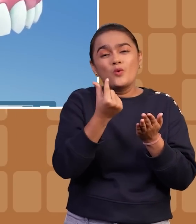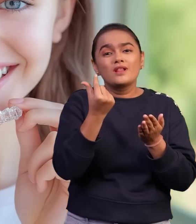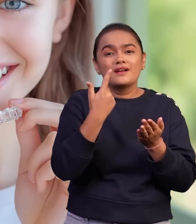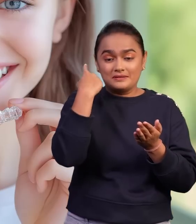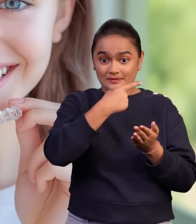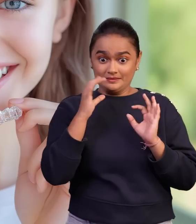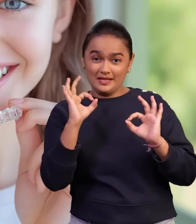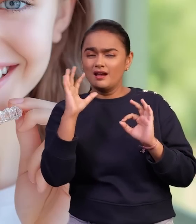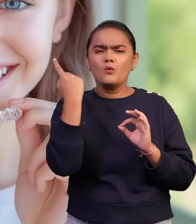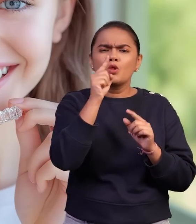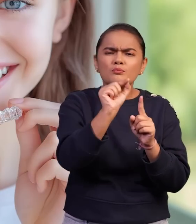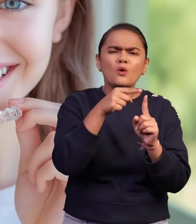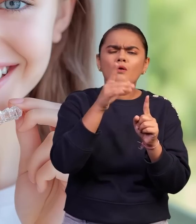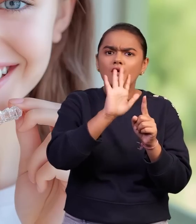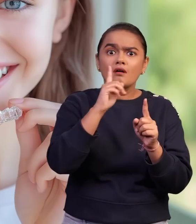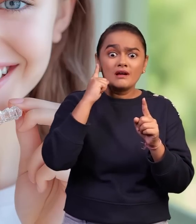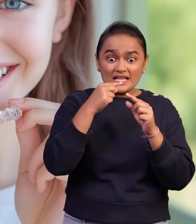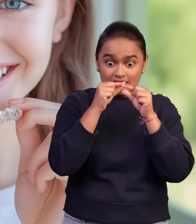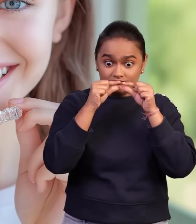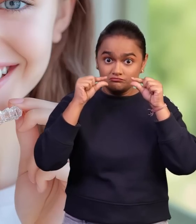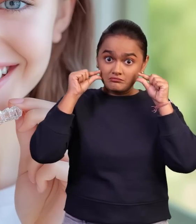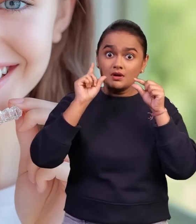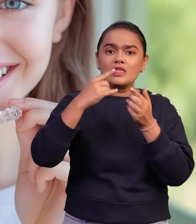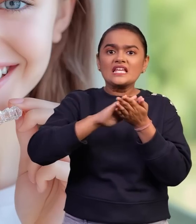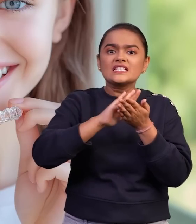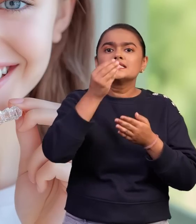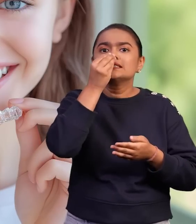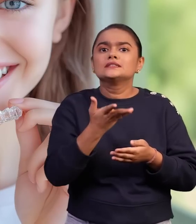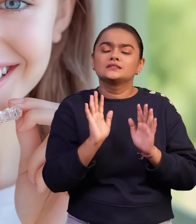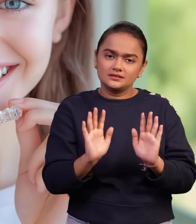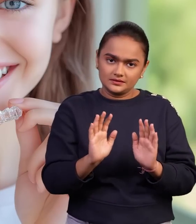It not only serves aesthetic purposes but also helps in keeping the teeth clean with ease.